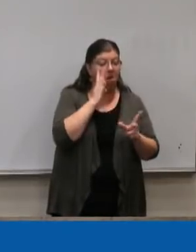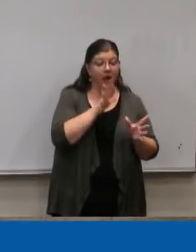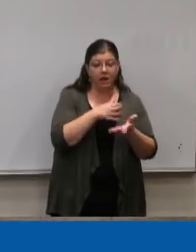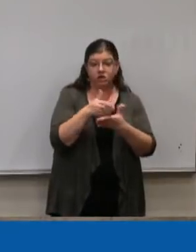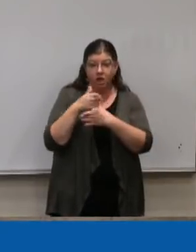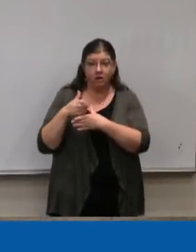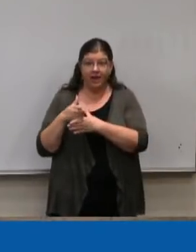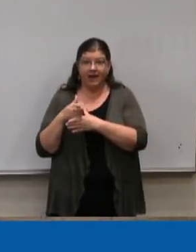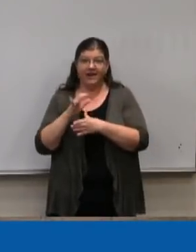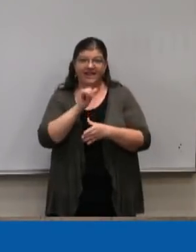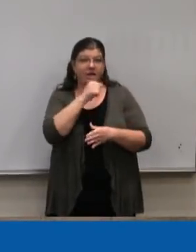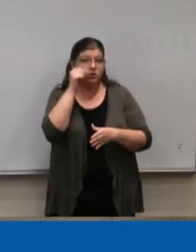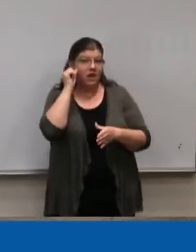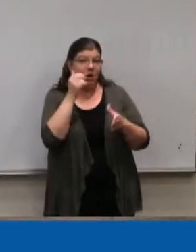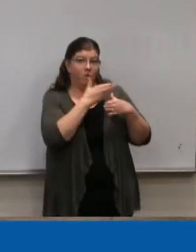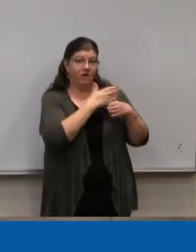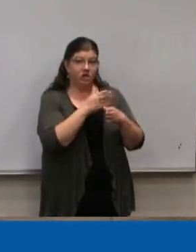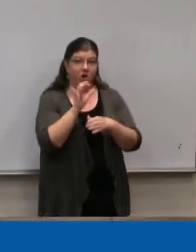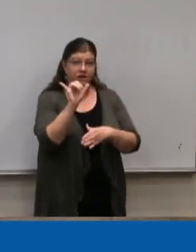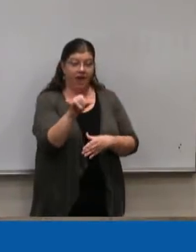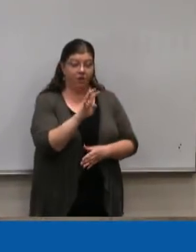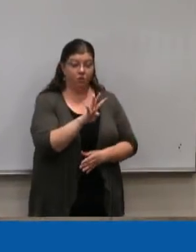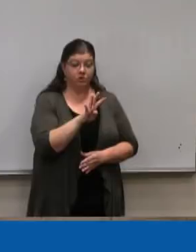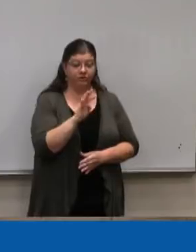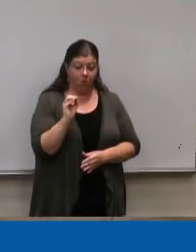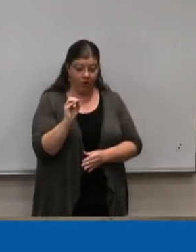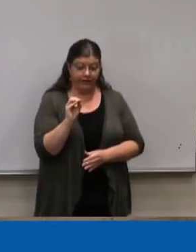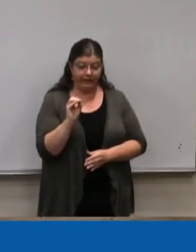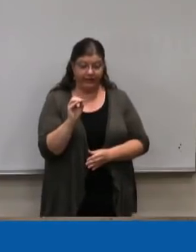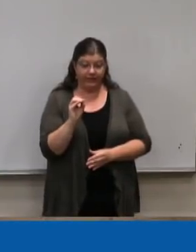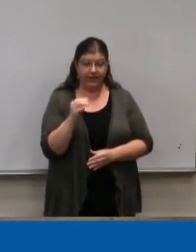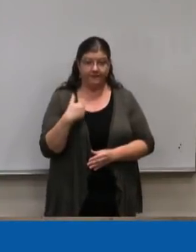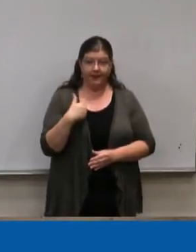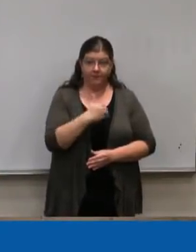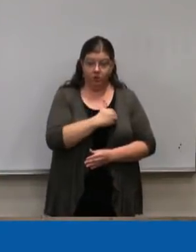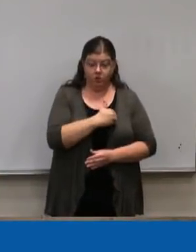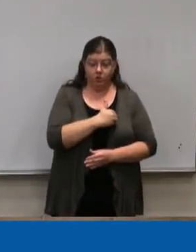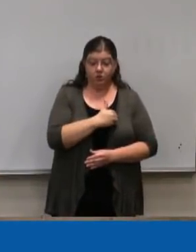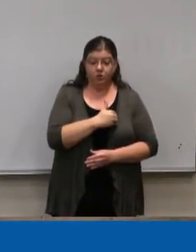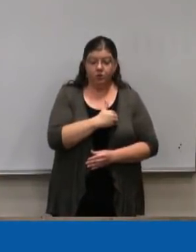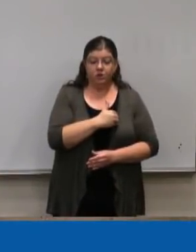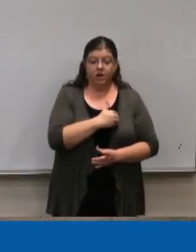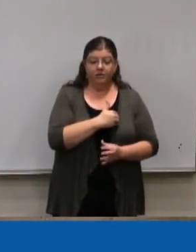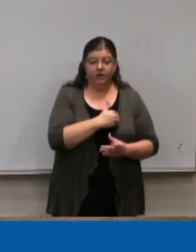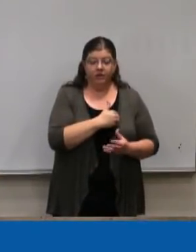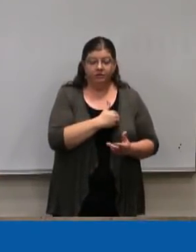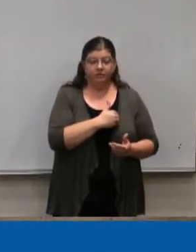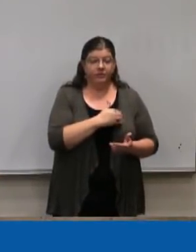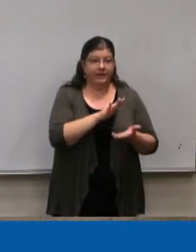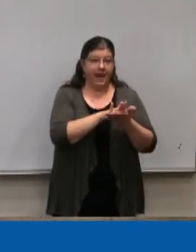We shared that yesterday. It was 40, 40 members of campus leadership,